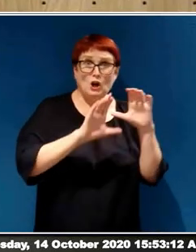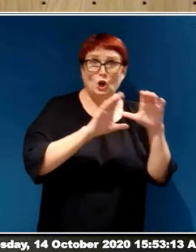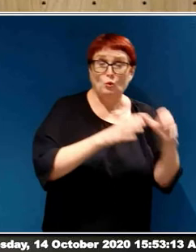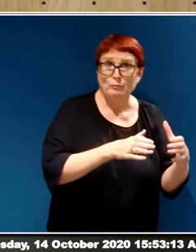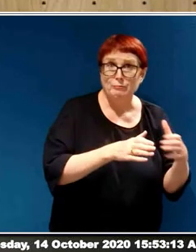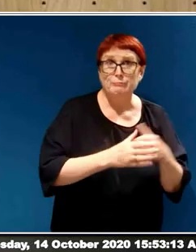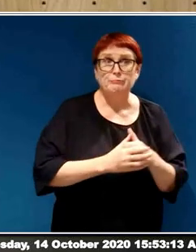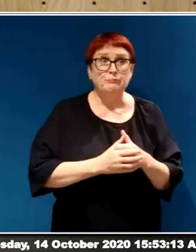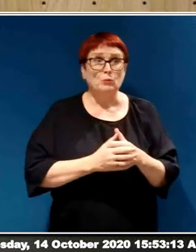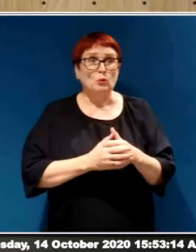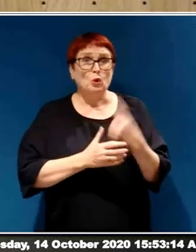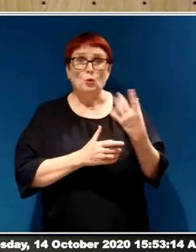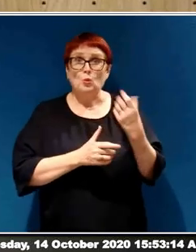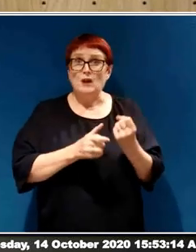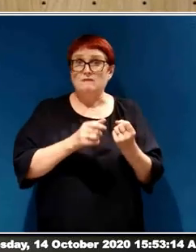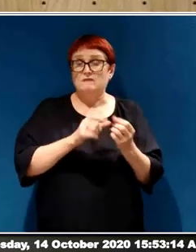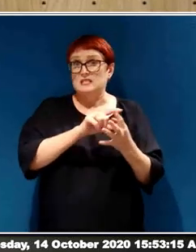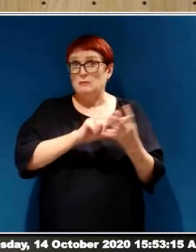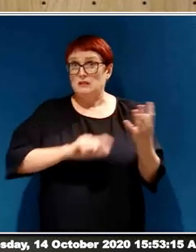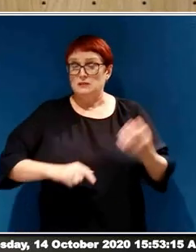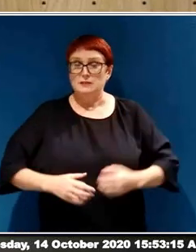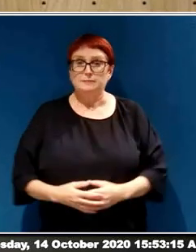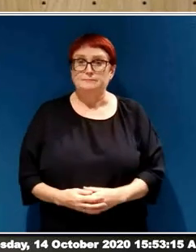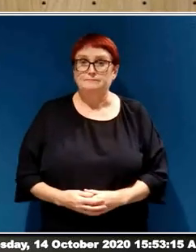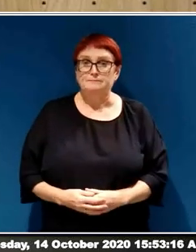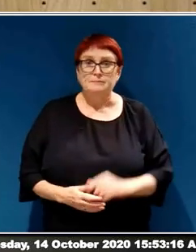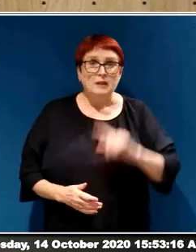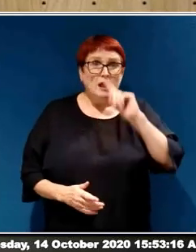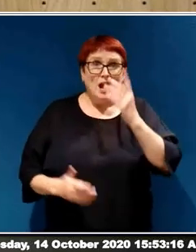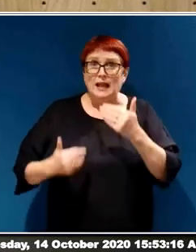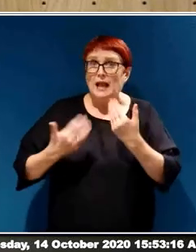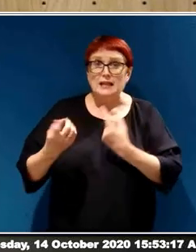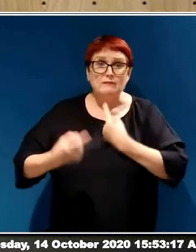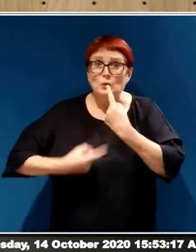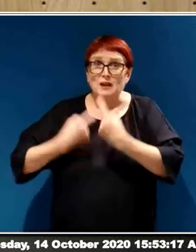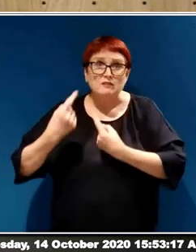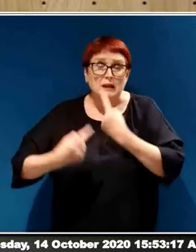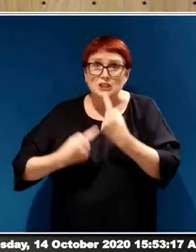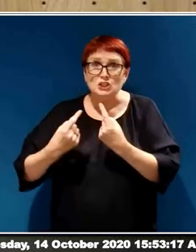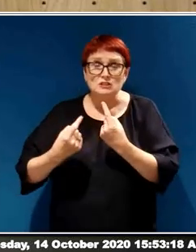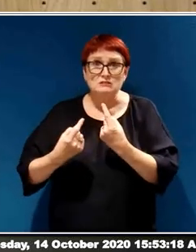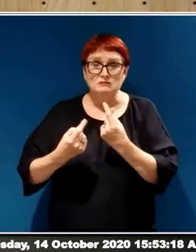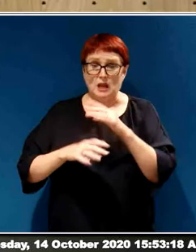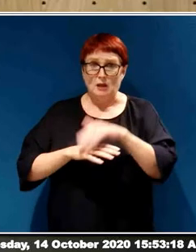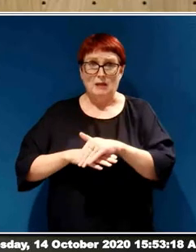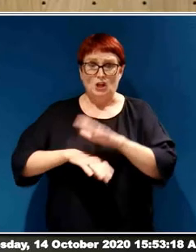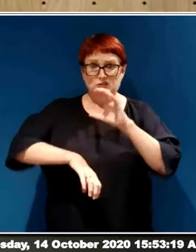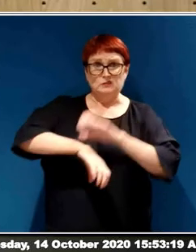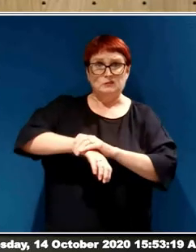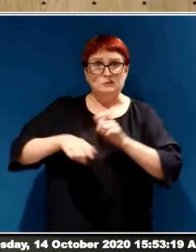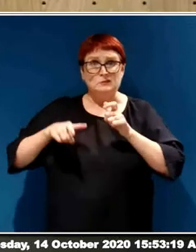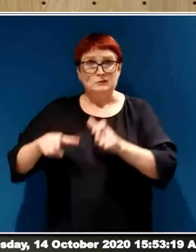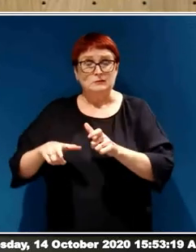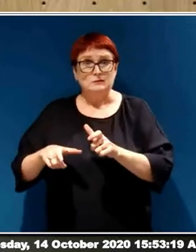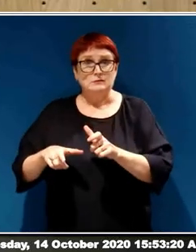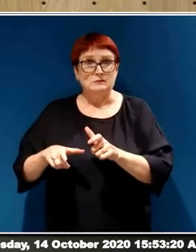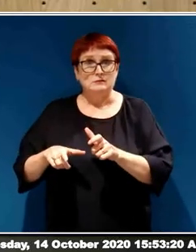I cannot provide you with data on whether these practices are more frequently used in some schools rather than others.